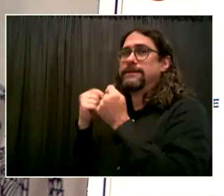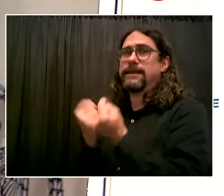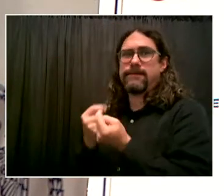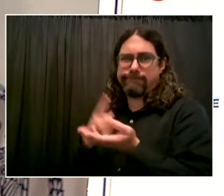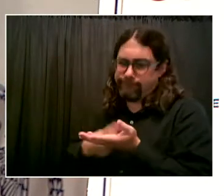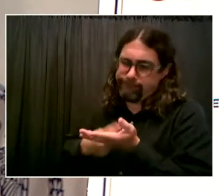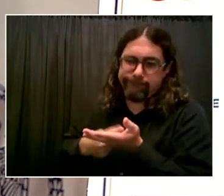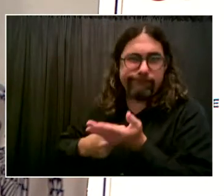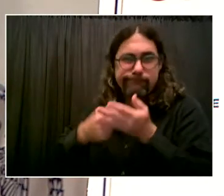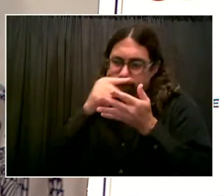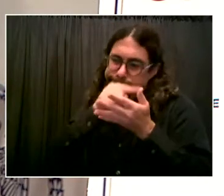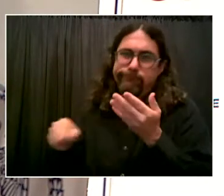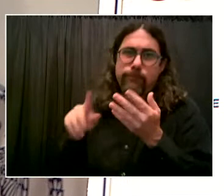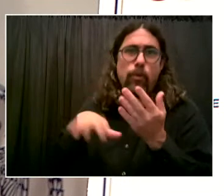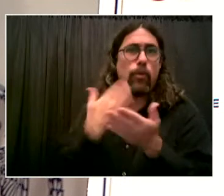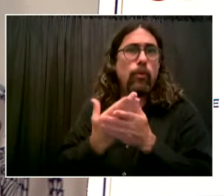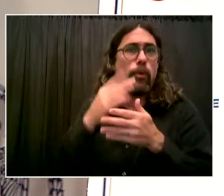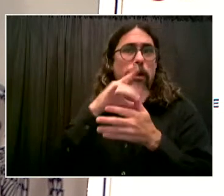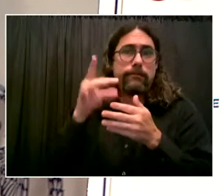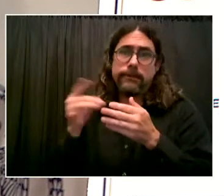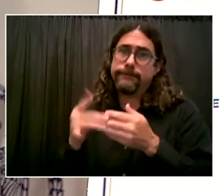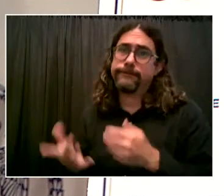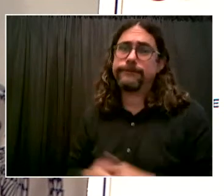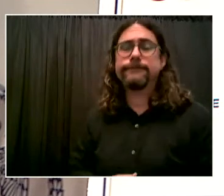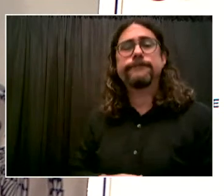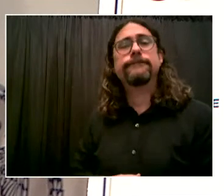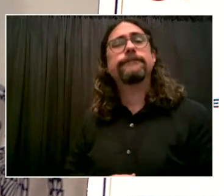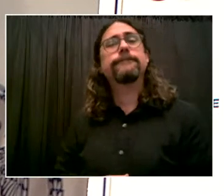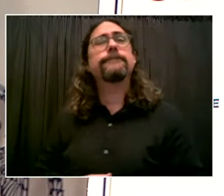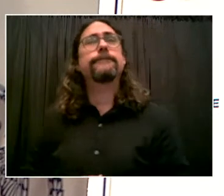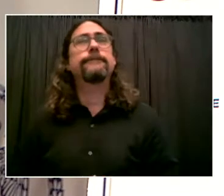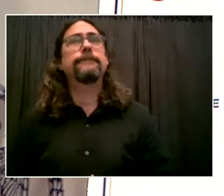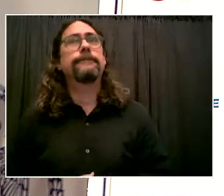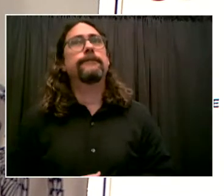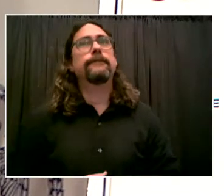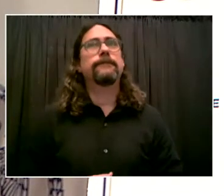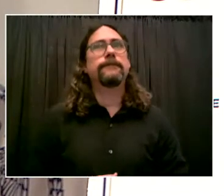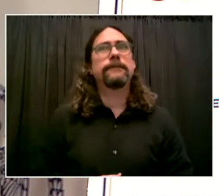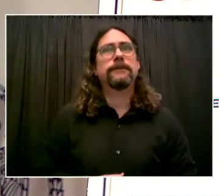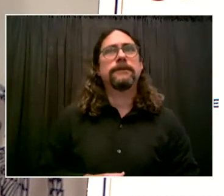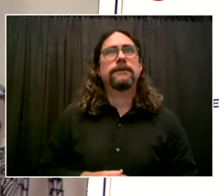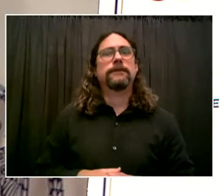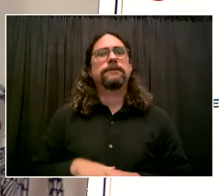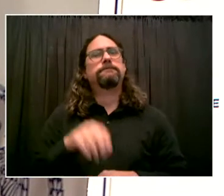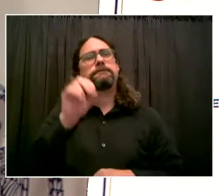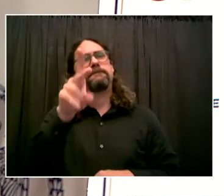PEOPLE VACCINATED IT IS AS SIMPLE AS ATTH. O GAHADE STEVE . THANK YOU. CAN YOU EXPAND ON THAT WHEN YOU SAY YOU'RE LOOKING AT